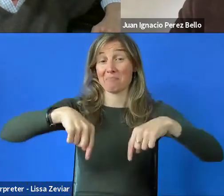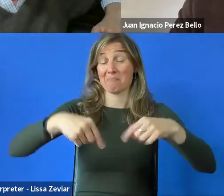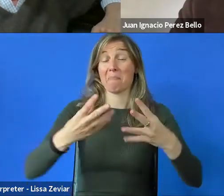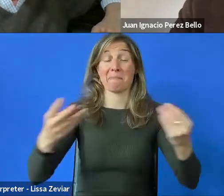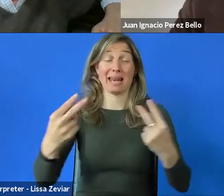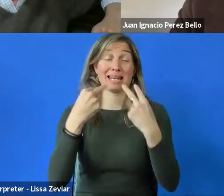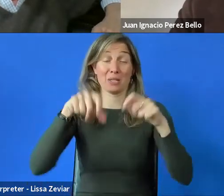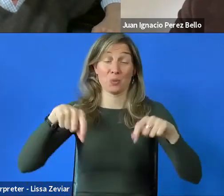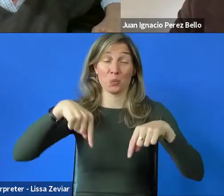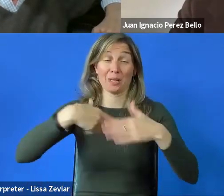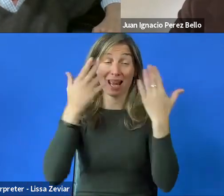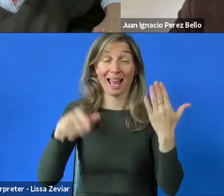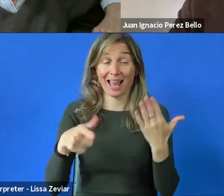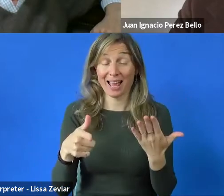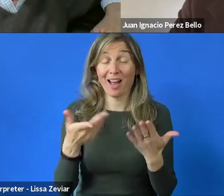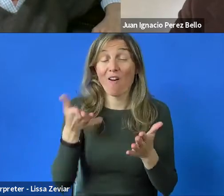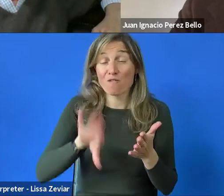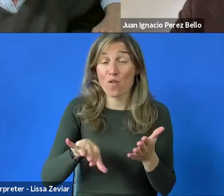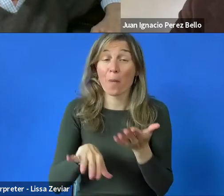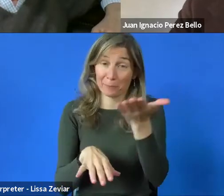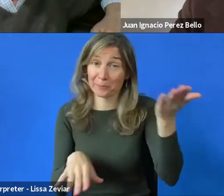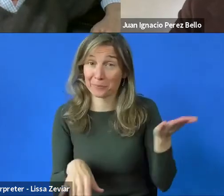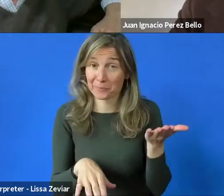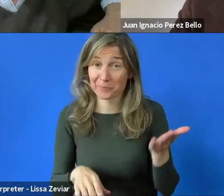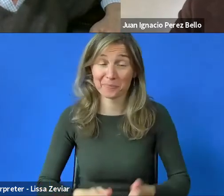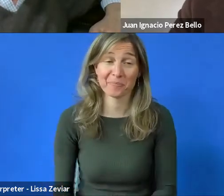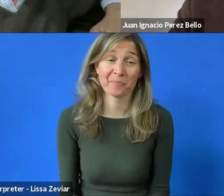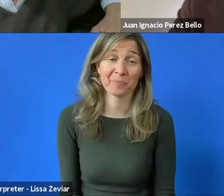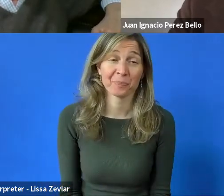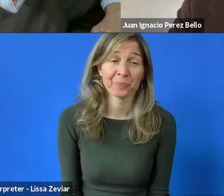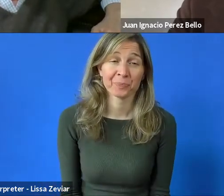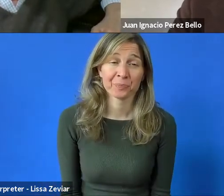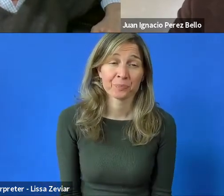that is we need to recall when we are facing the reflection